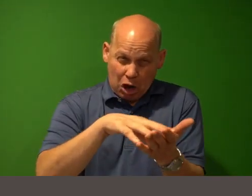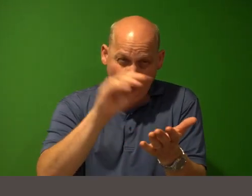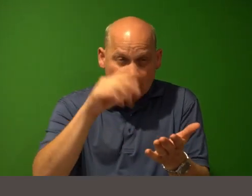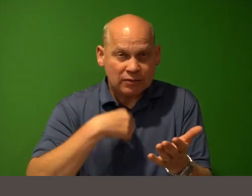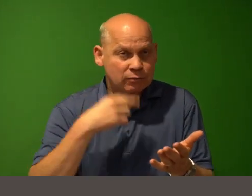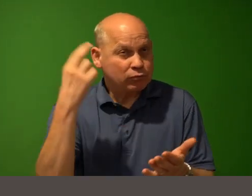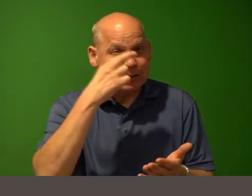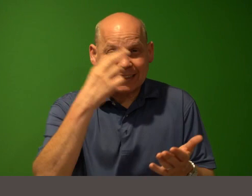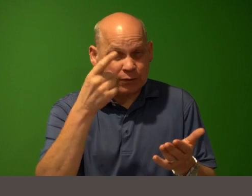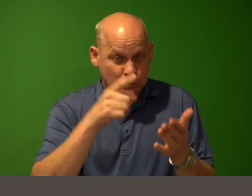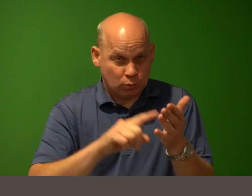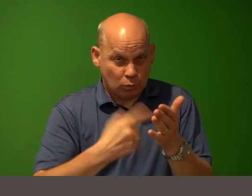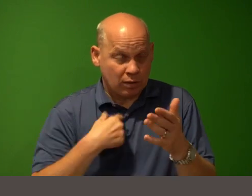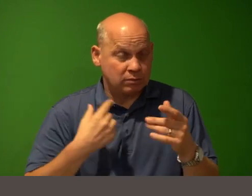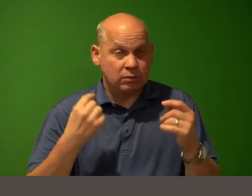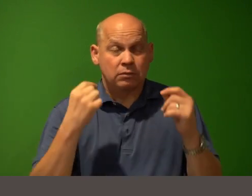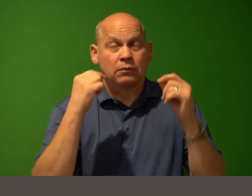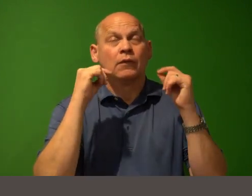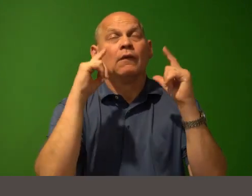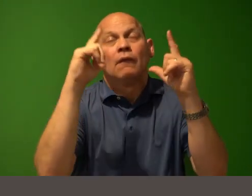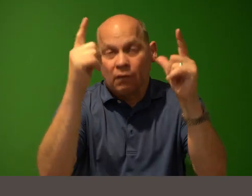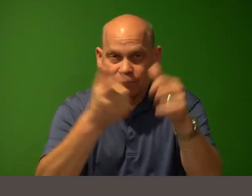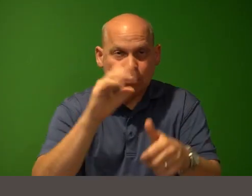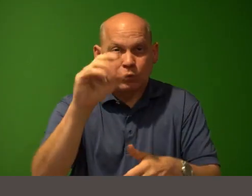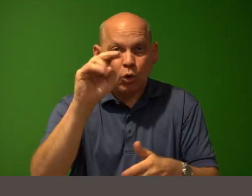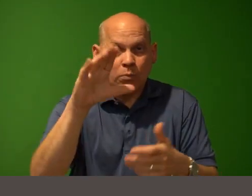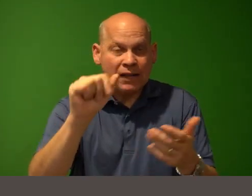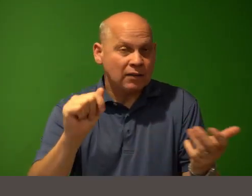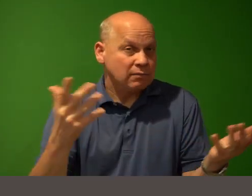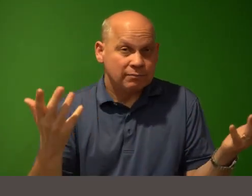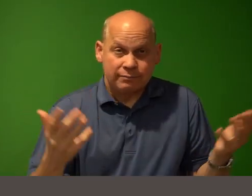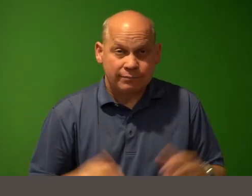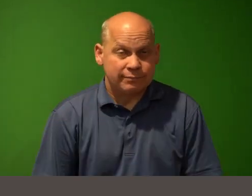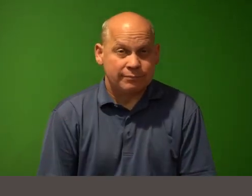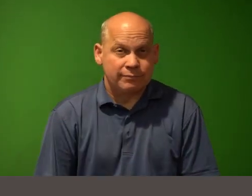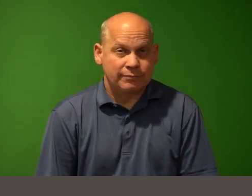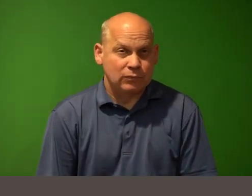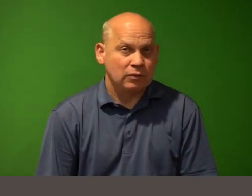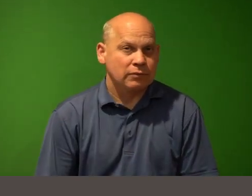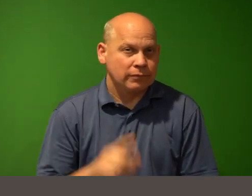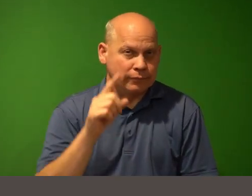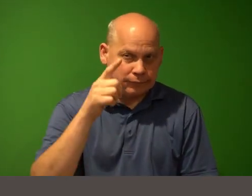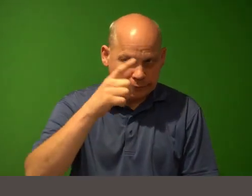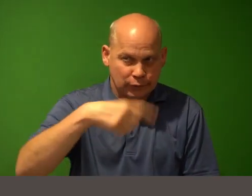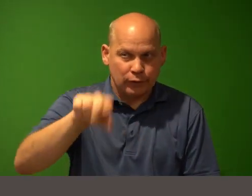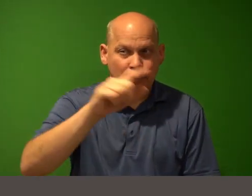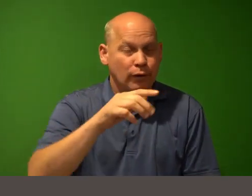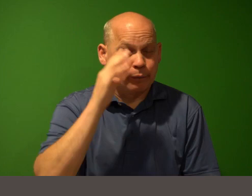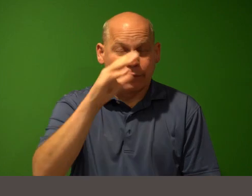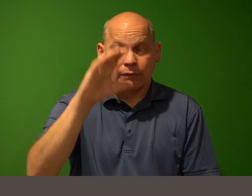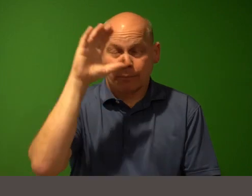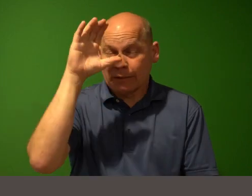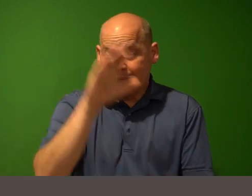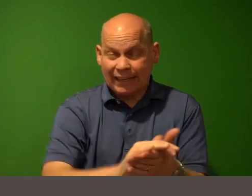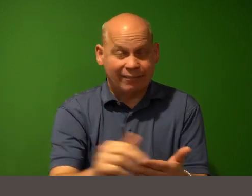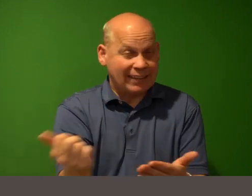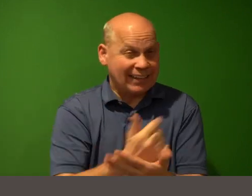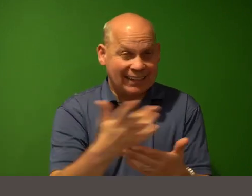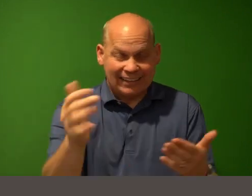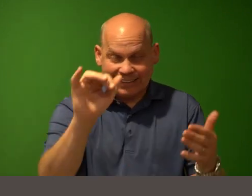once I came out of my coma? You all would believe anything. That did not happen. That